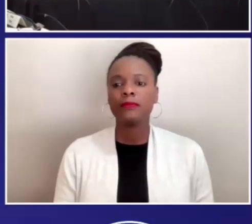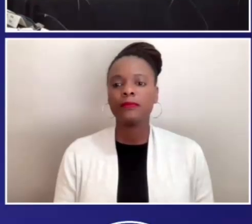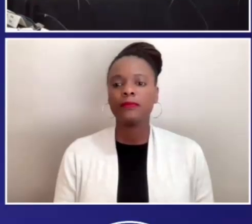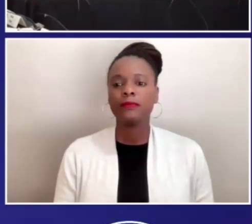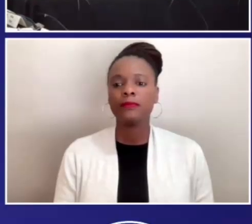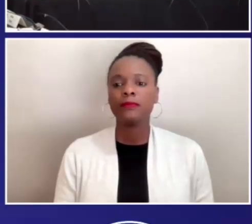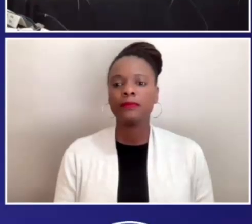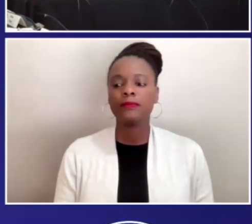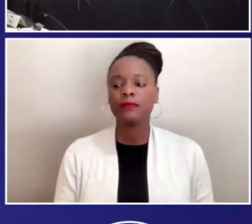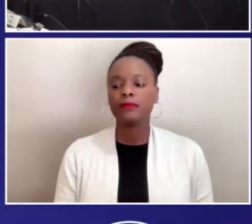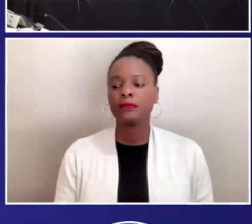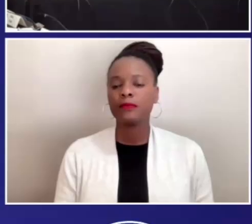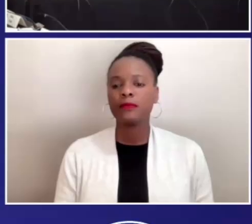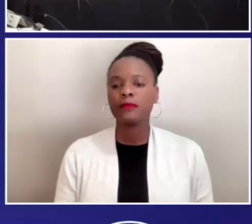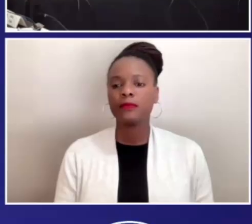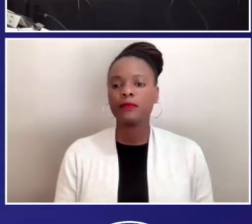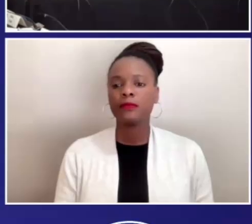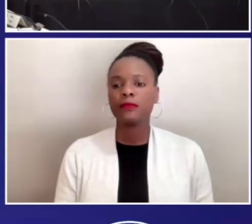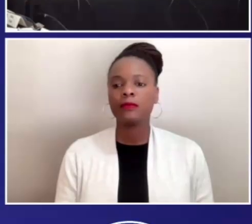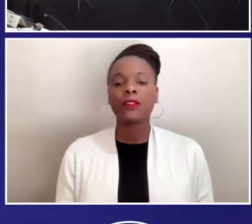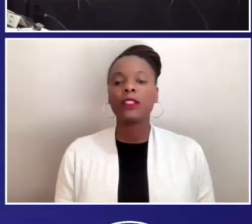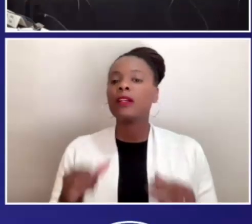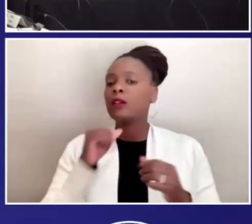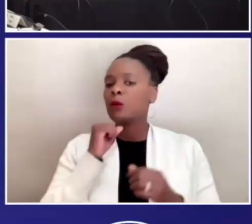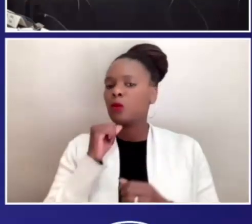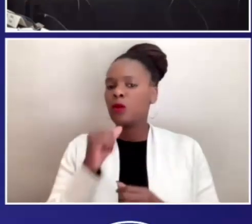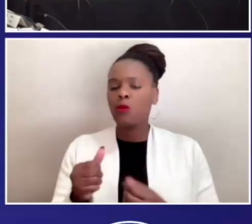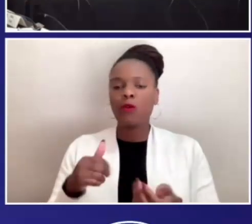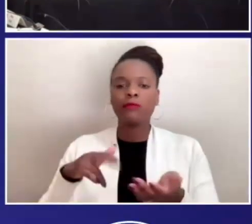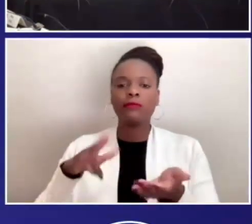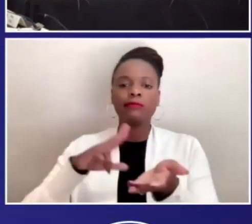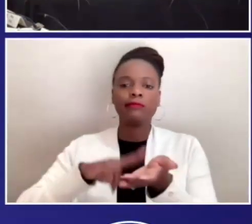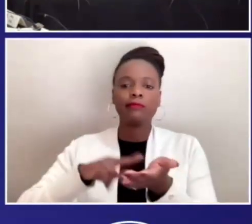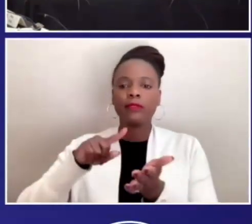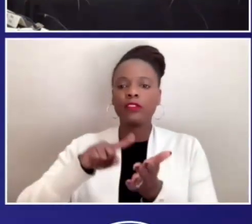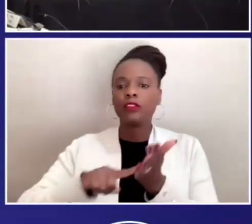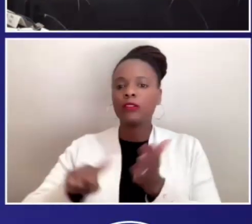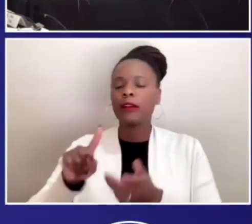We are not going to take a pulse check on this until we can come back. But I would -- let's see,